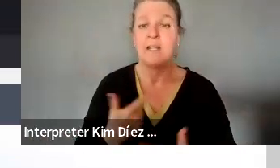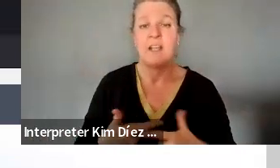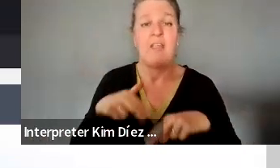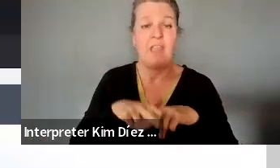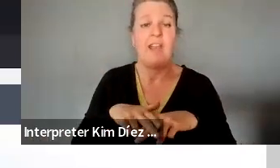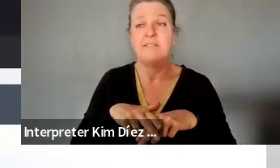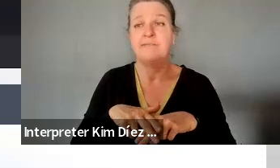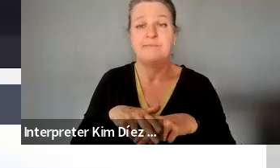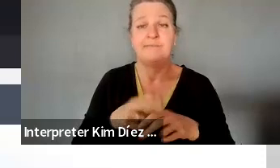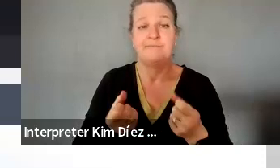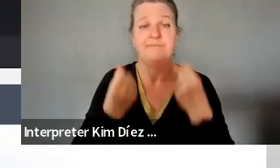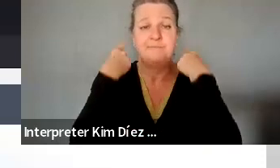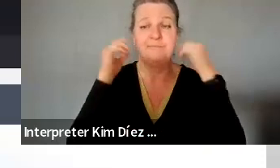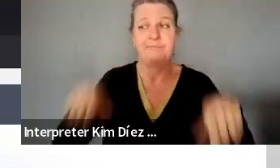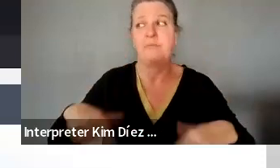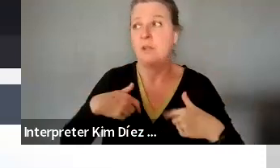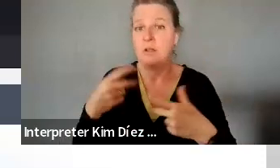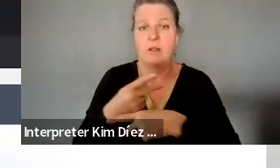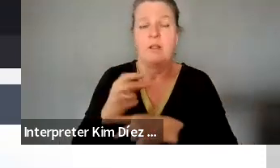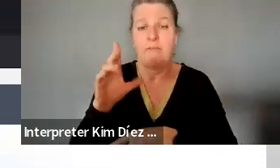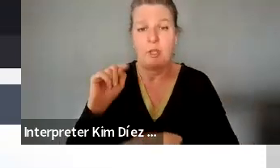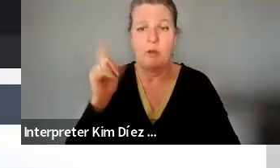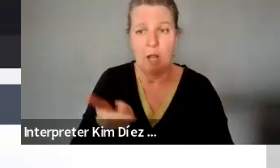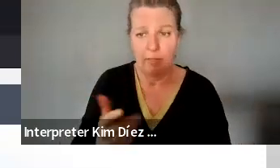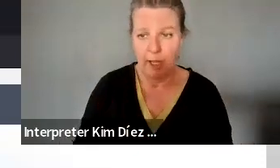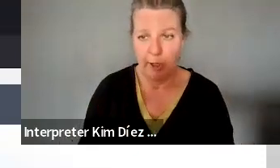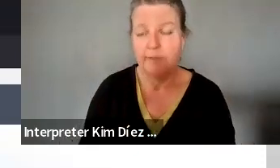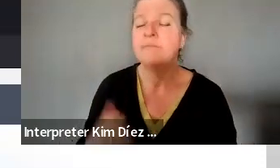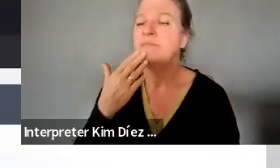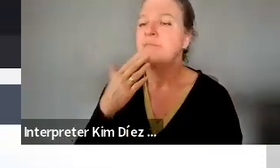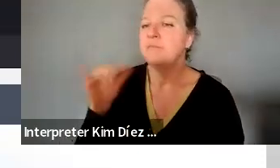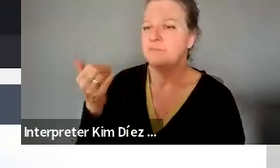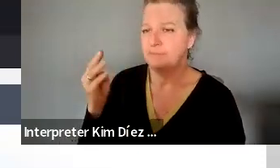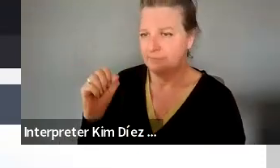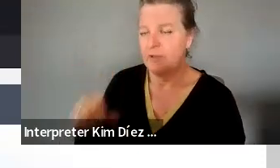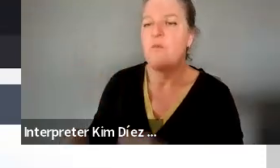well, I'll have to figure it out later, so. [Alex] Thank you James for adding the OER Commons link.